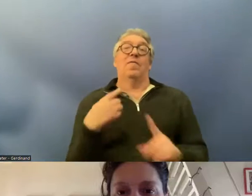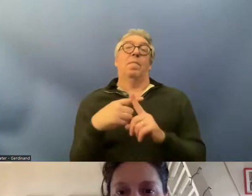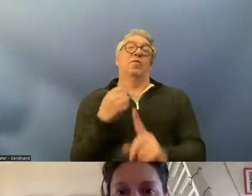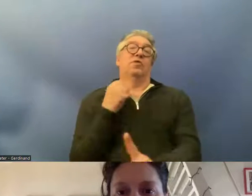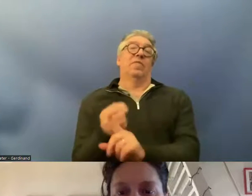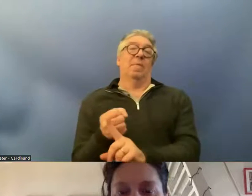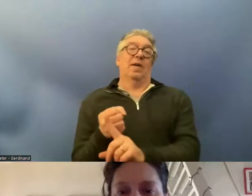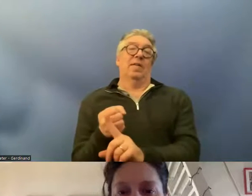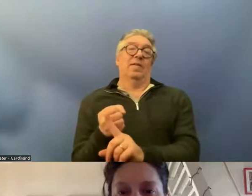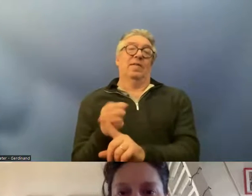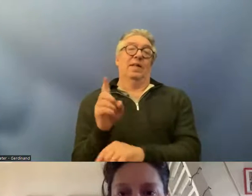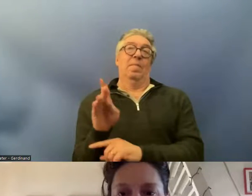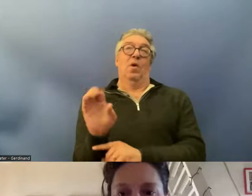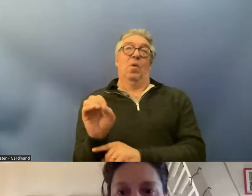for OPDs at the national level.